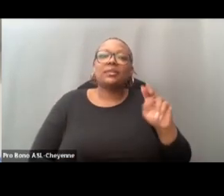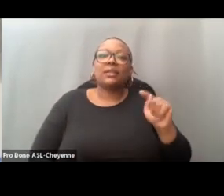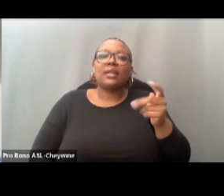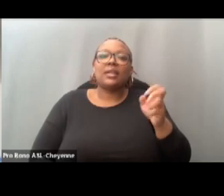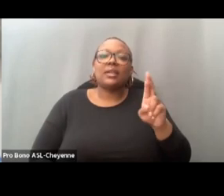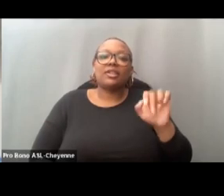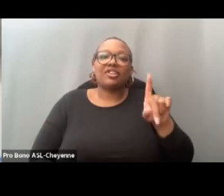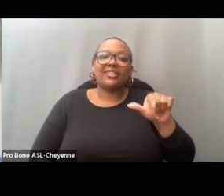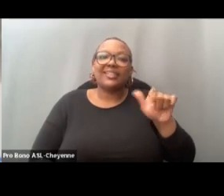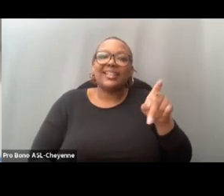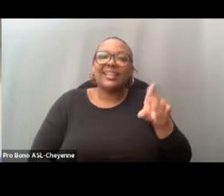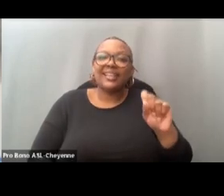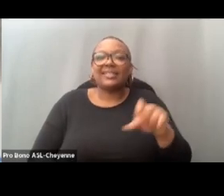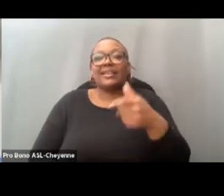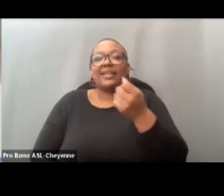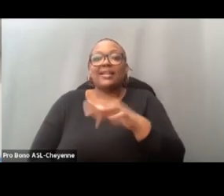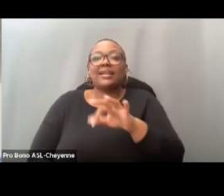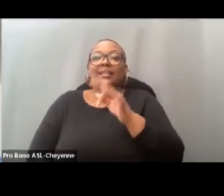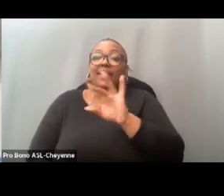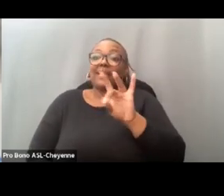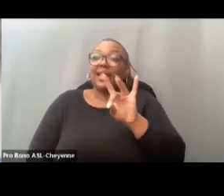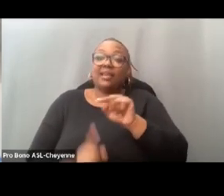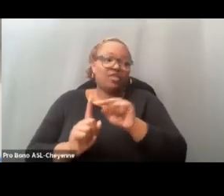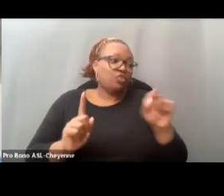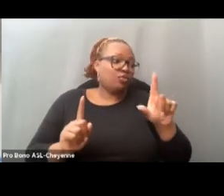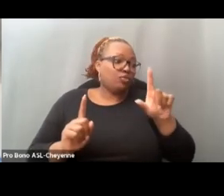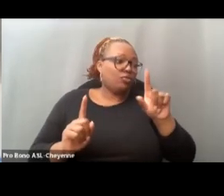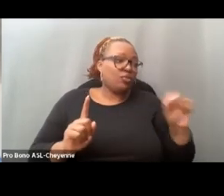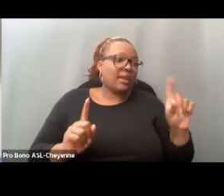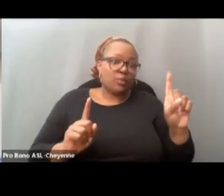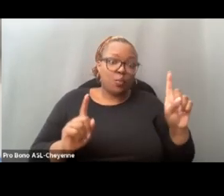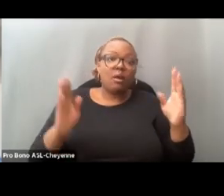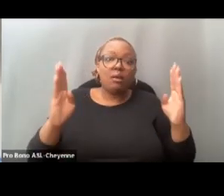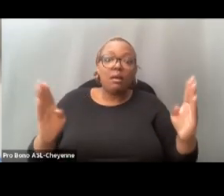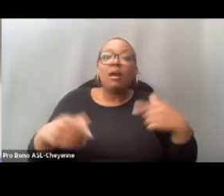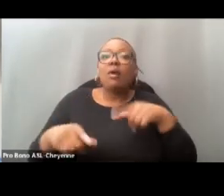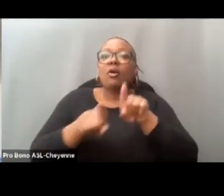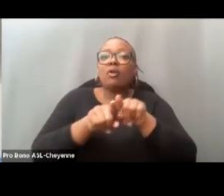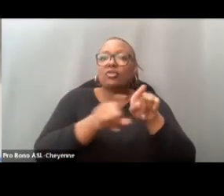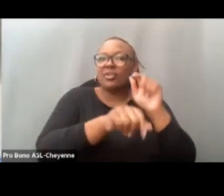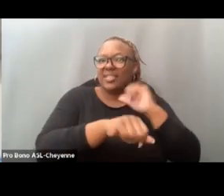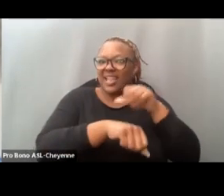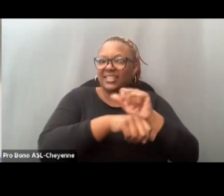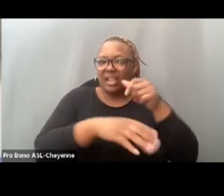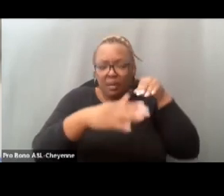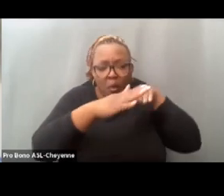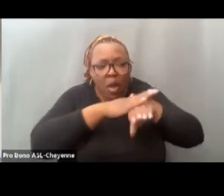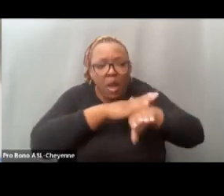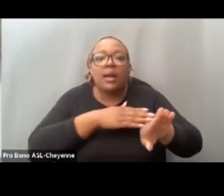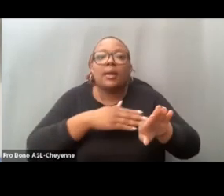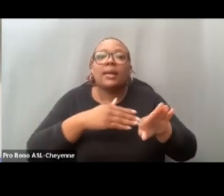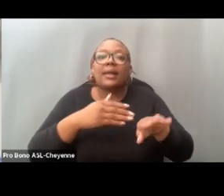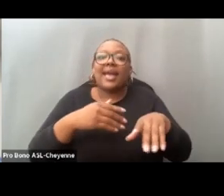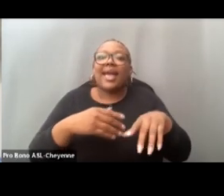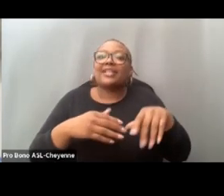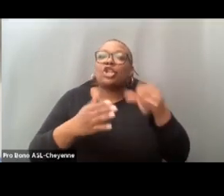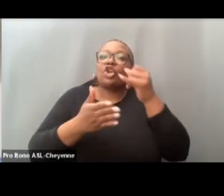which I did from 1998 to 2001, a job I entered as an art historian,